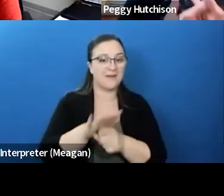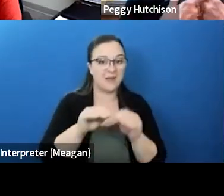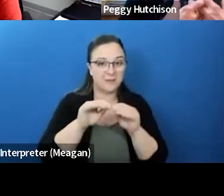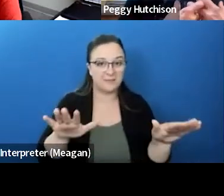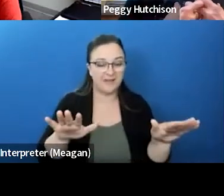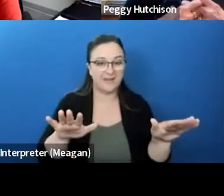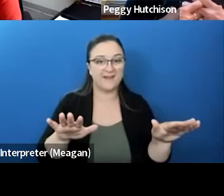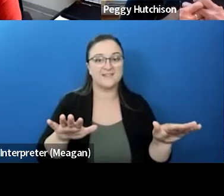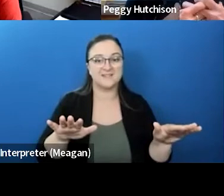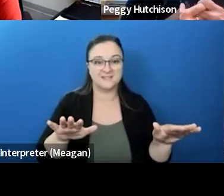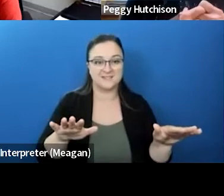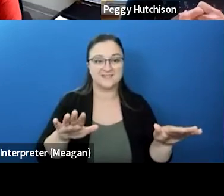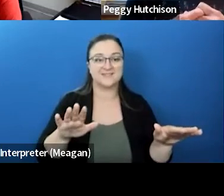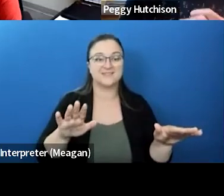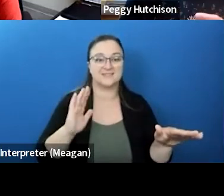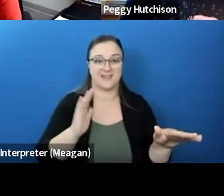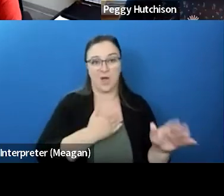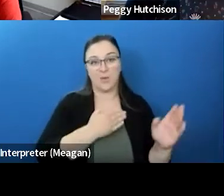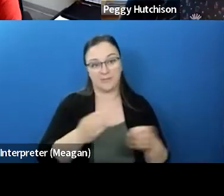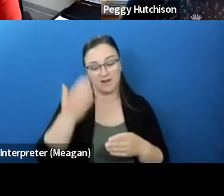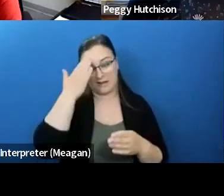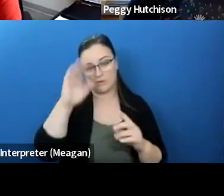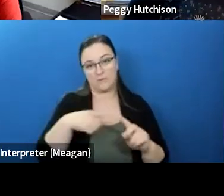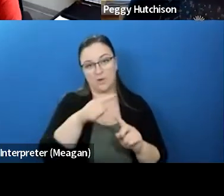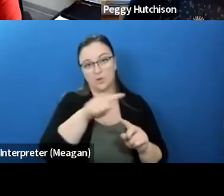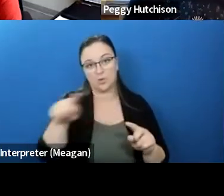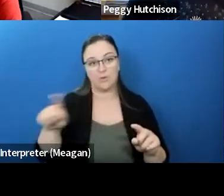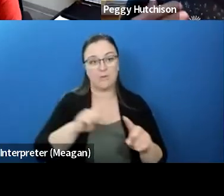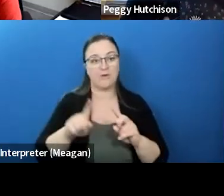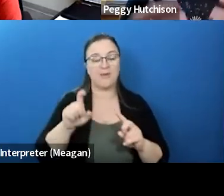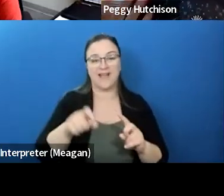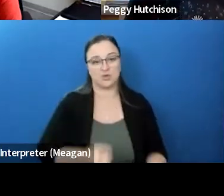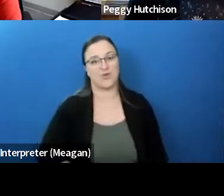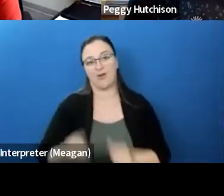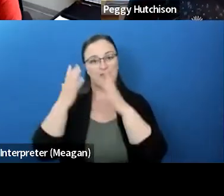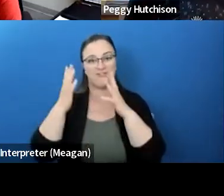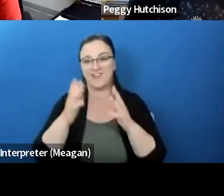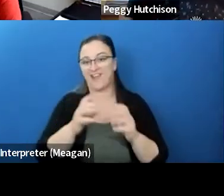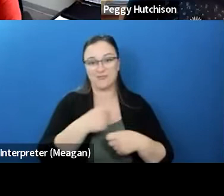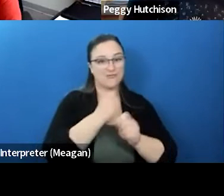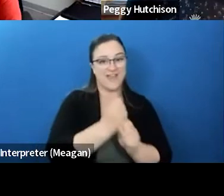but our pandemic plan that we had was like, had to be thrown out, we had to recreate a pandemic plan.